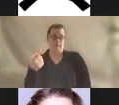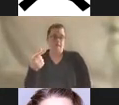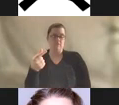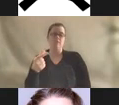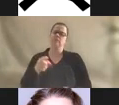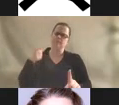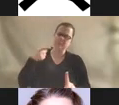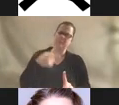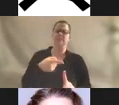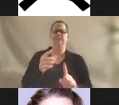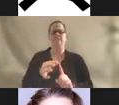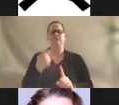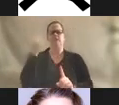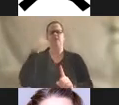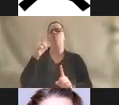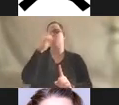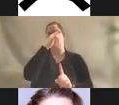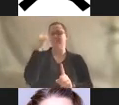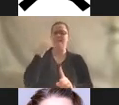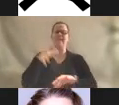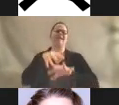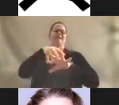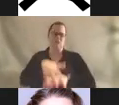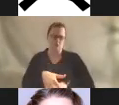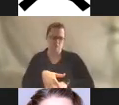indigenous and other communities of color.